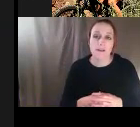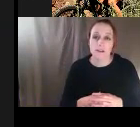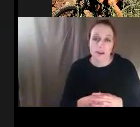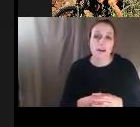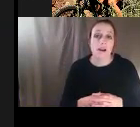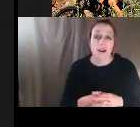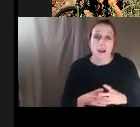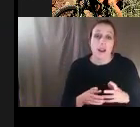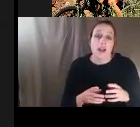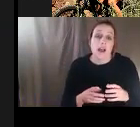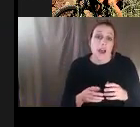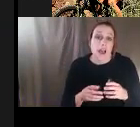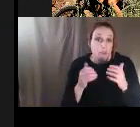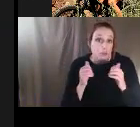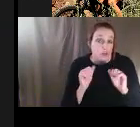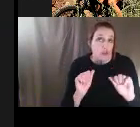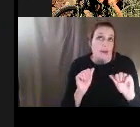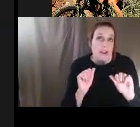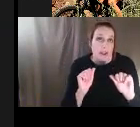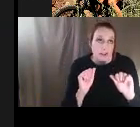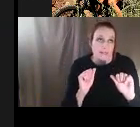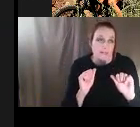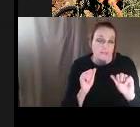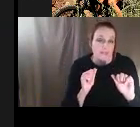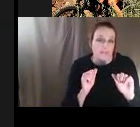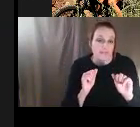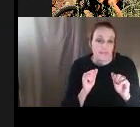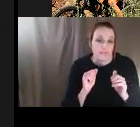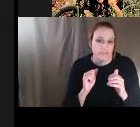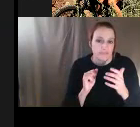the time but trying to be more conscious about this